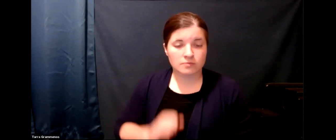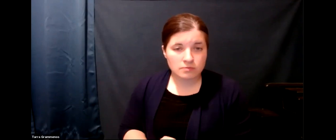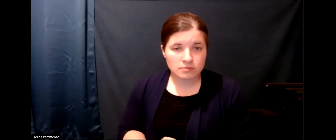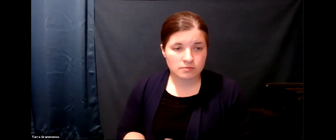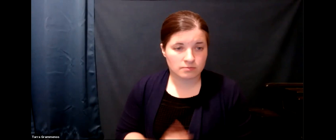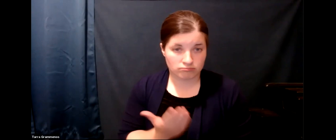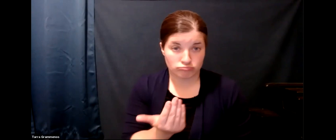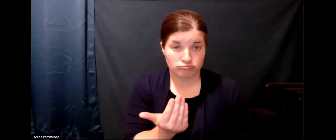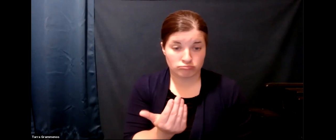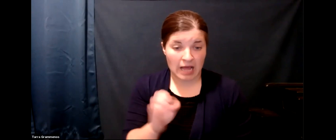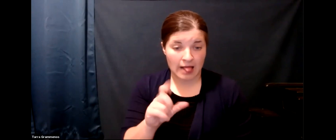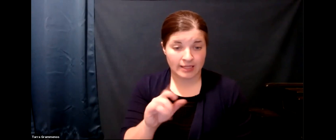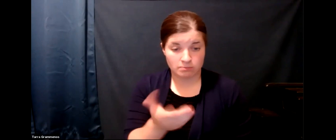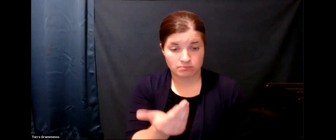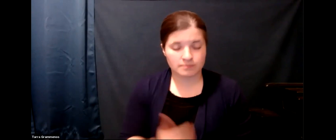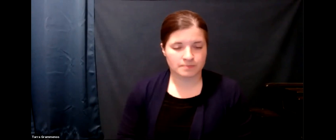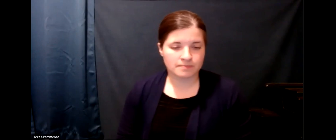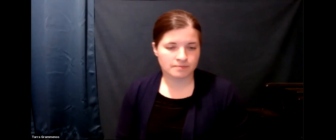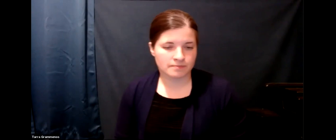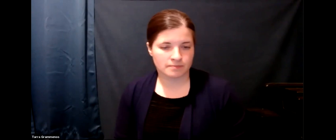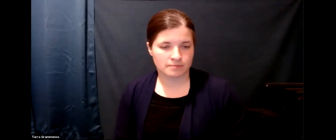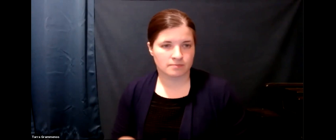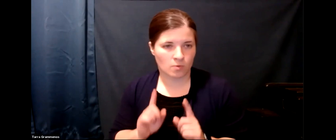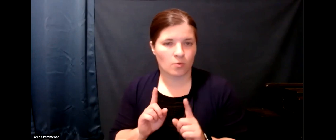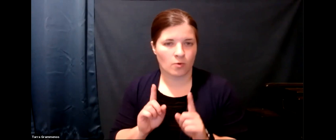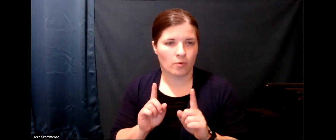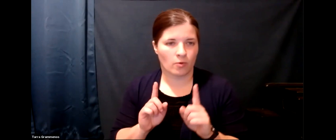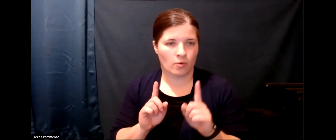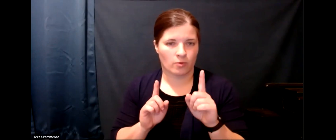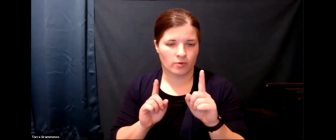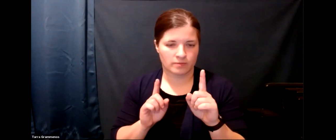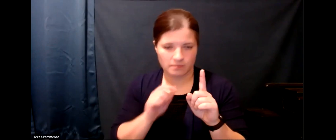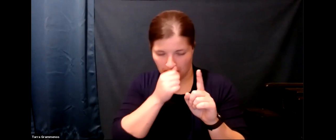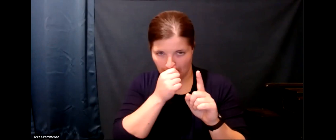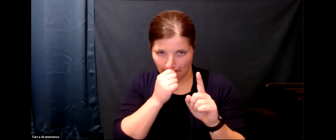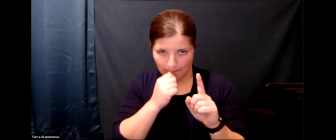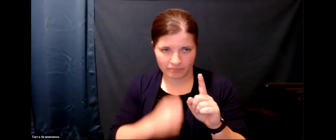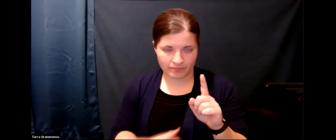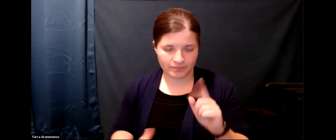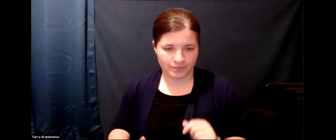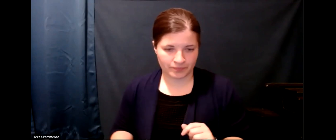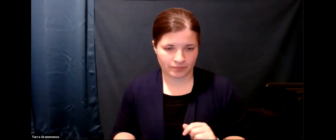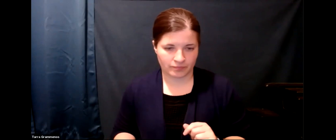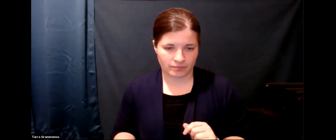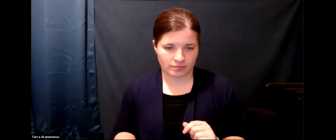Nasser Mussa: Okay, go ahead. Ellie: Again, I want to thank you all.